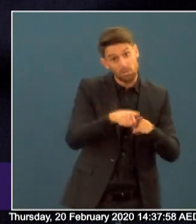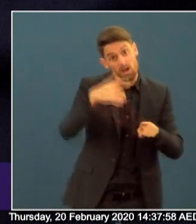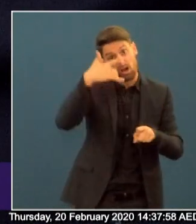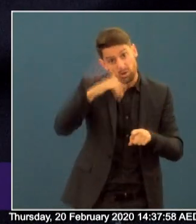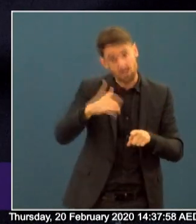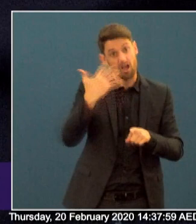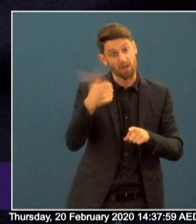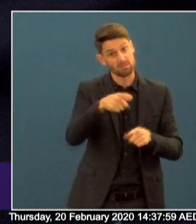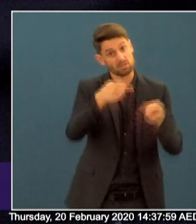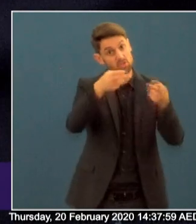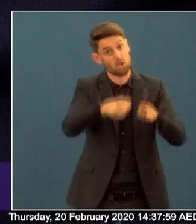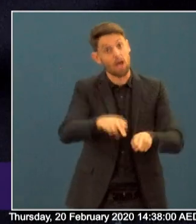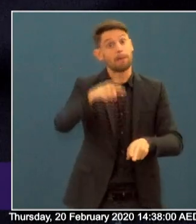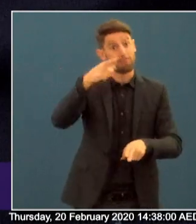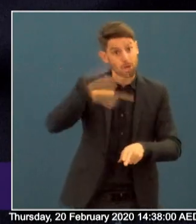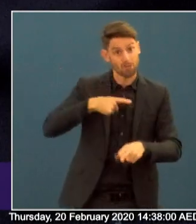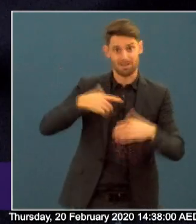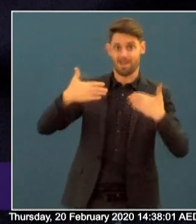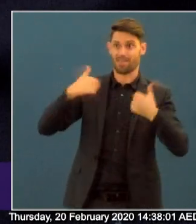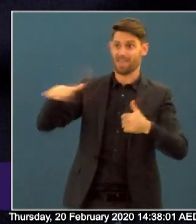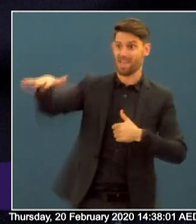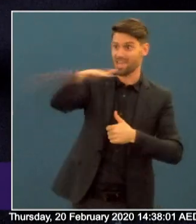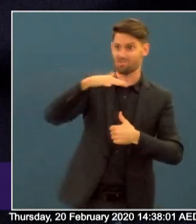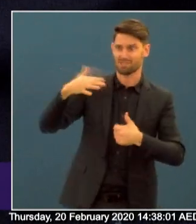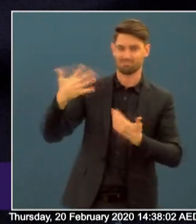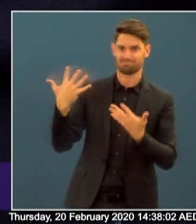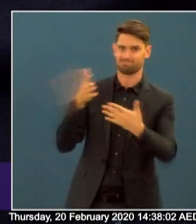So I feel quite deeply concerned about the issue and the lack of action,